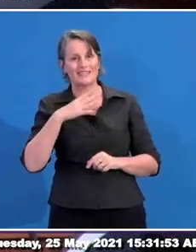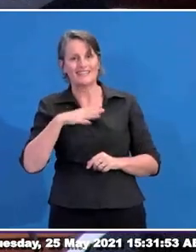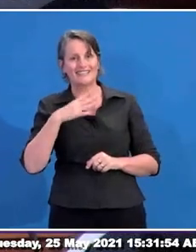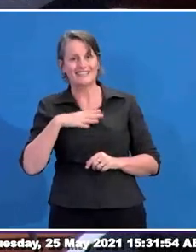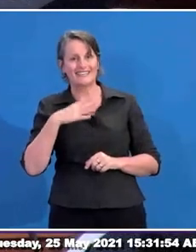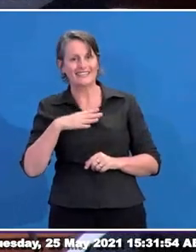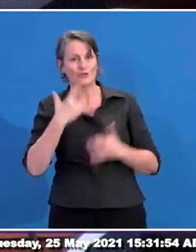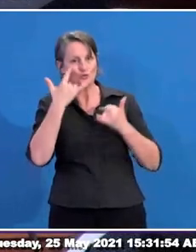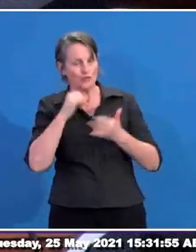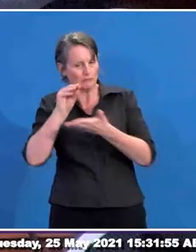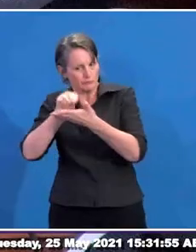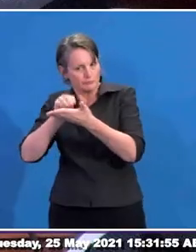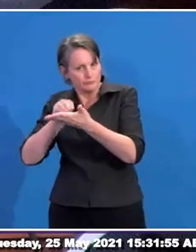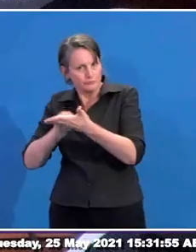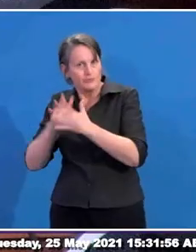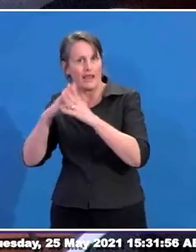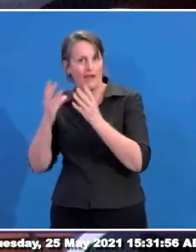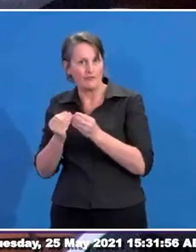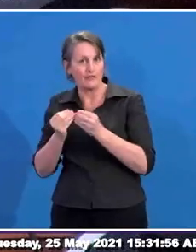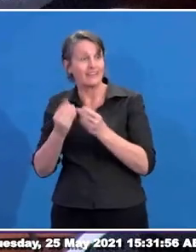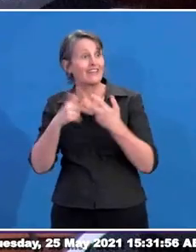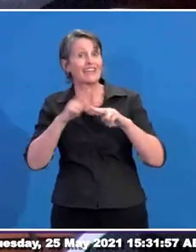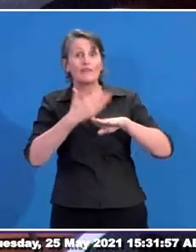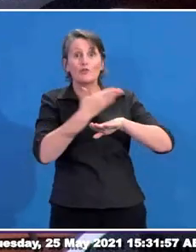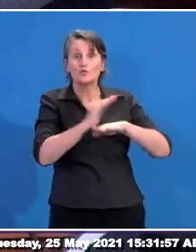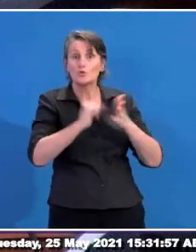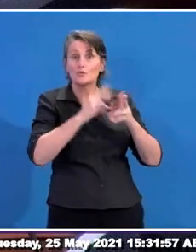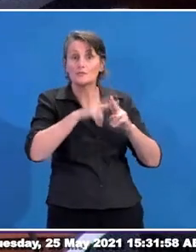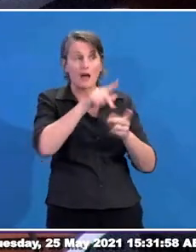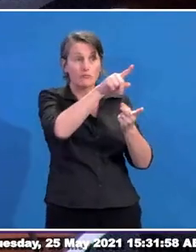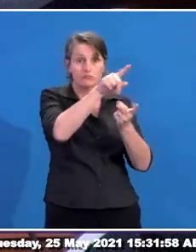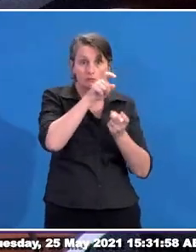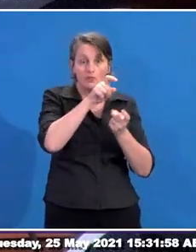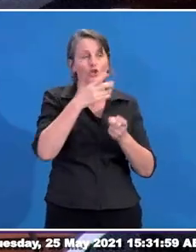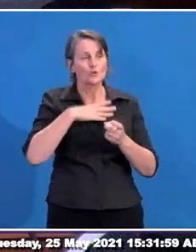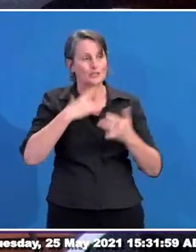setup to ensure all areas such as a Working with Children check is completed